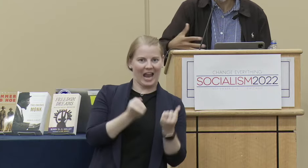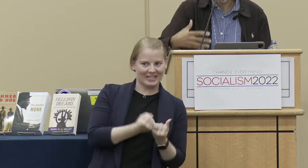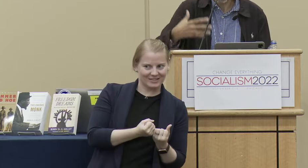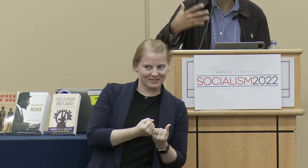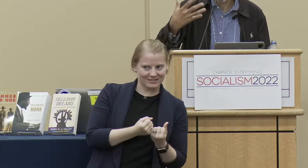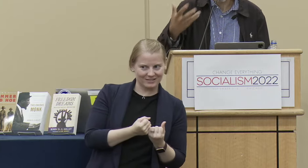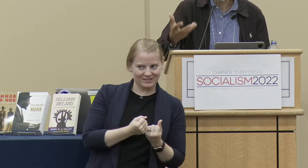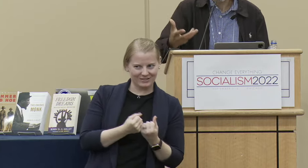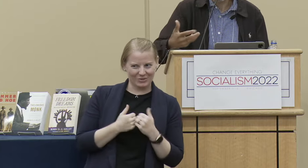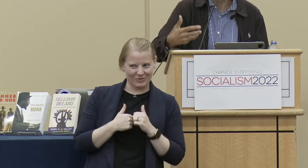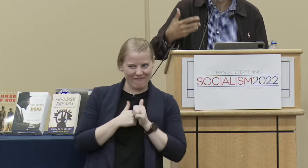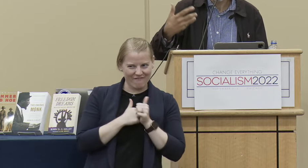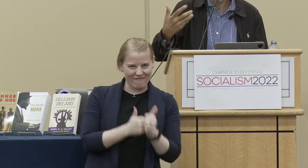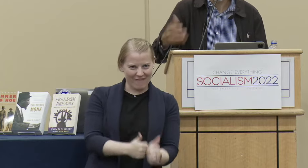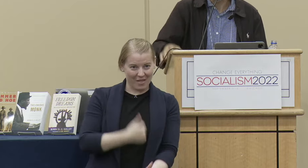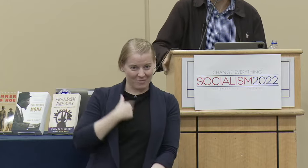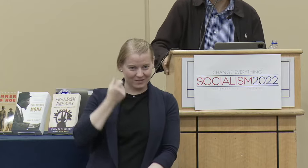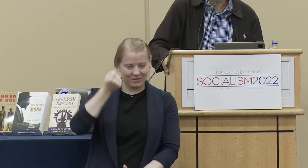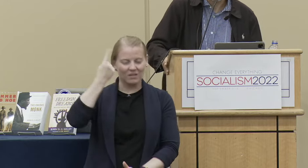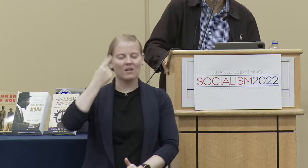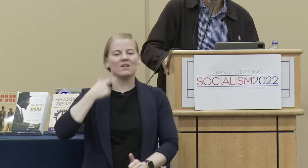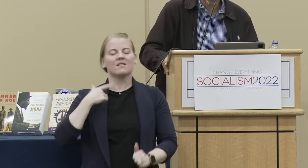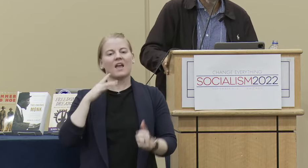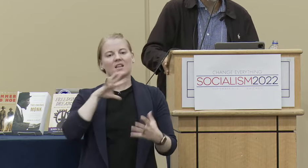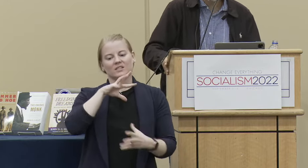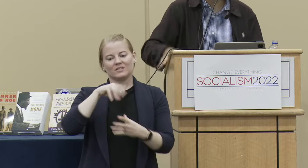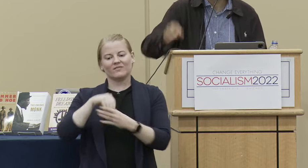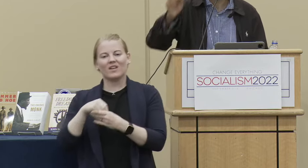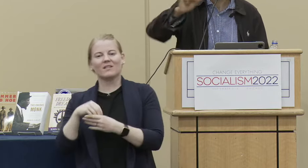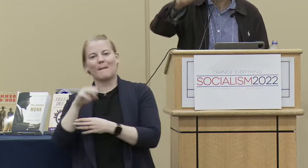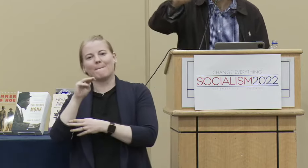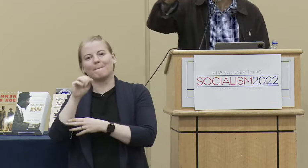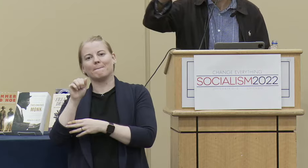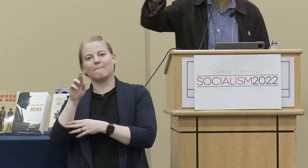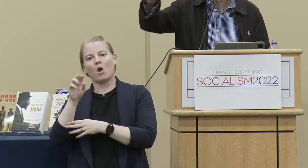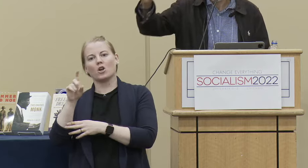capitalist society. So, follow me here. This plays into the